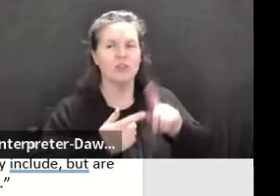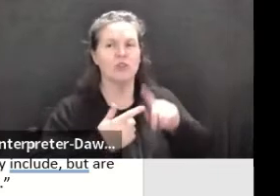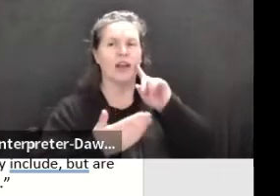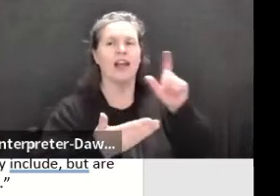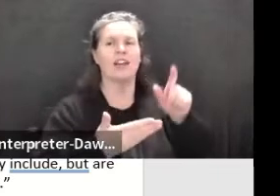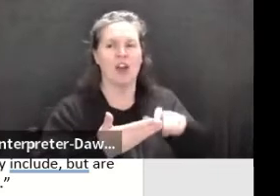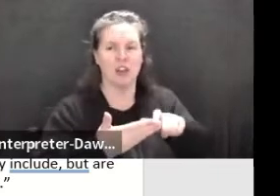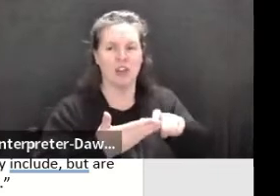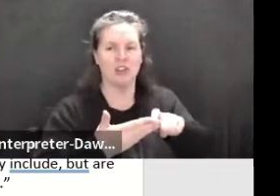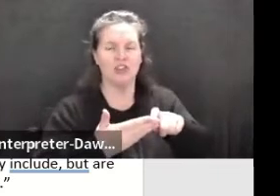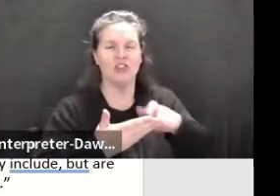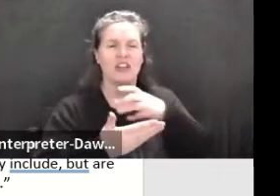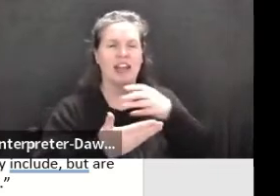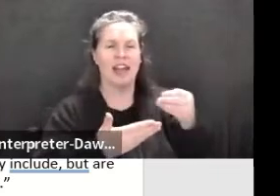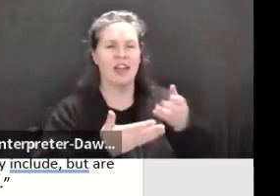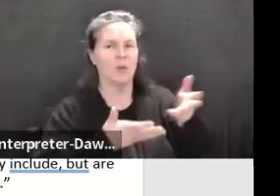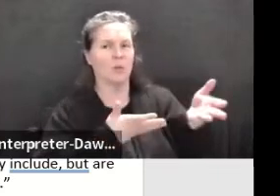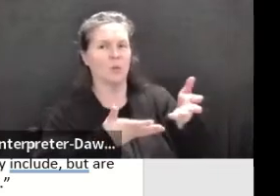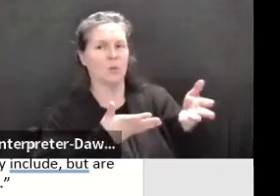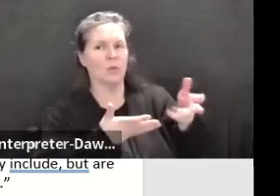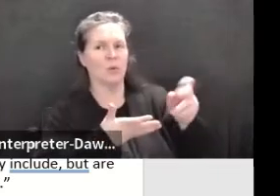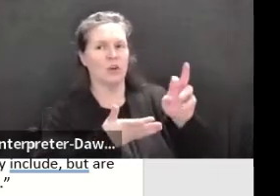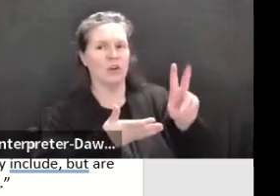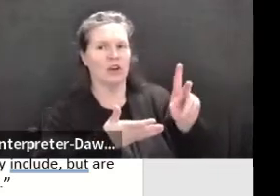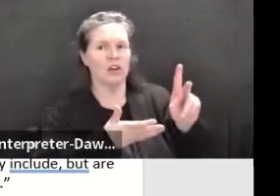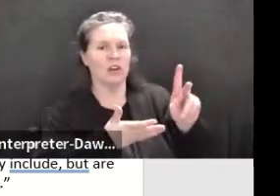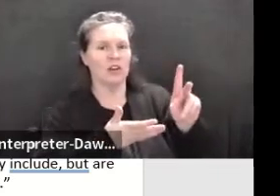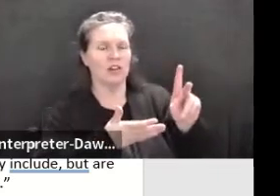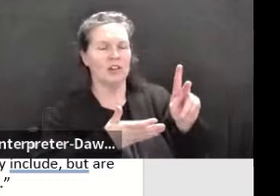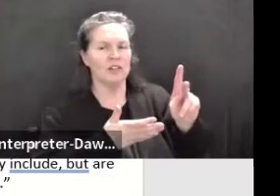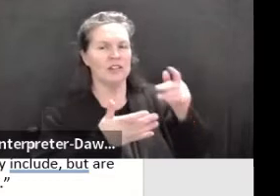and to work towards healthcare equity.